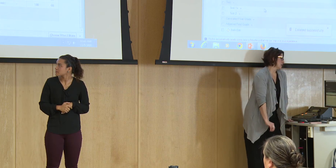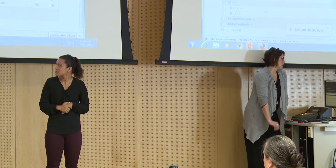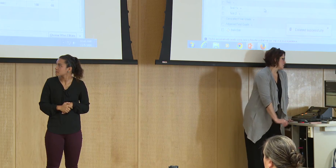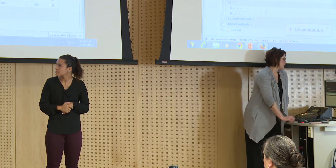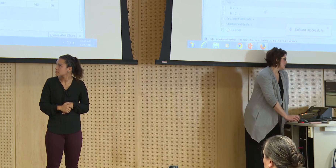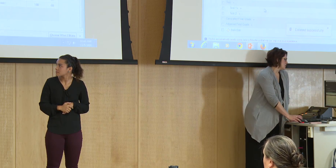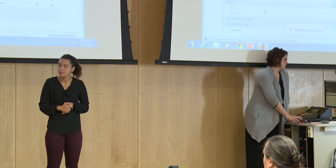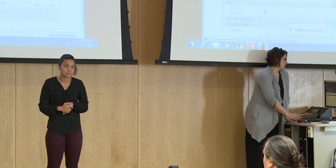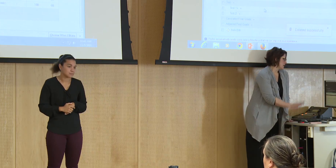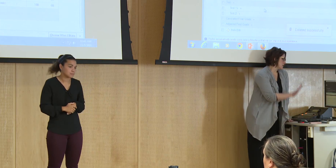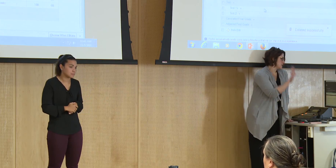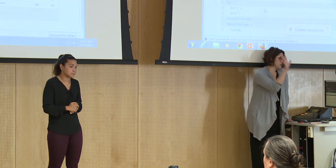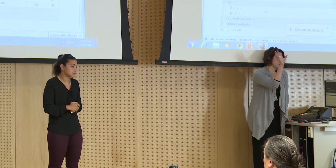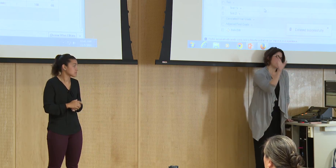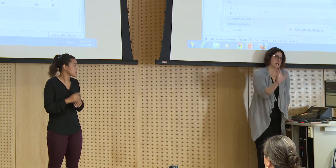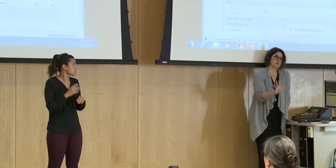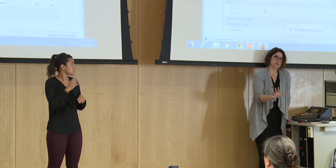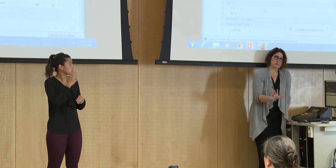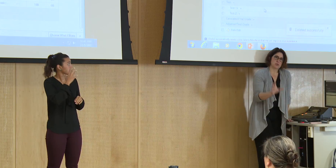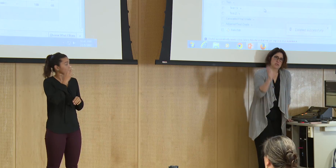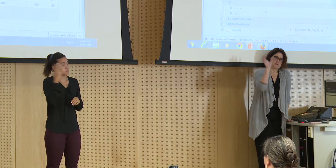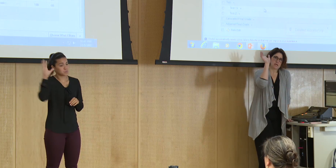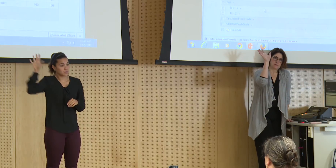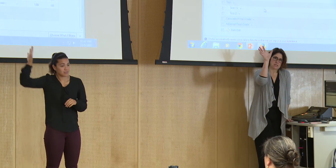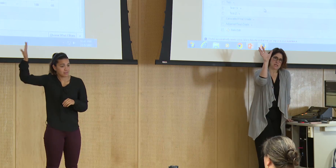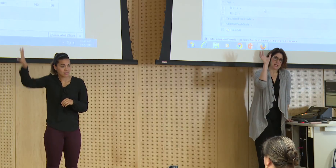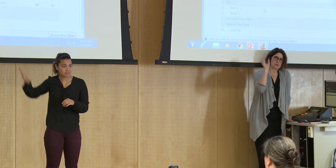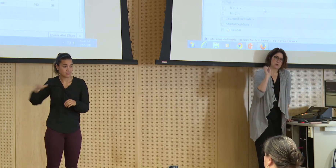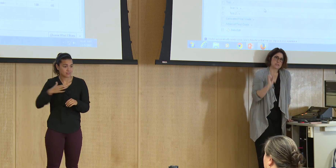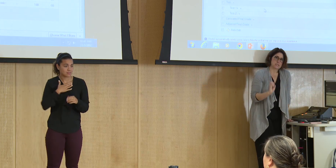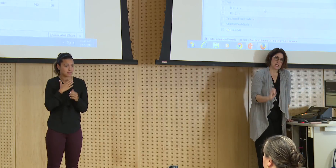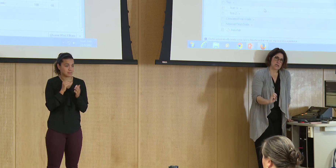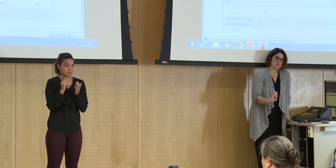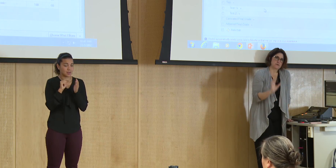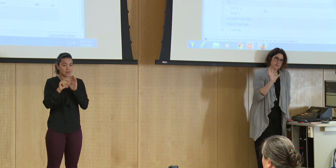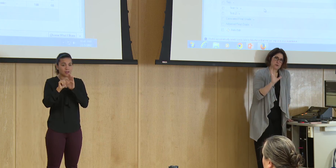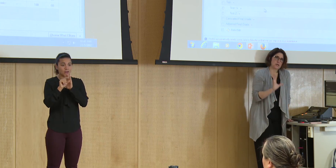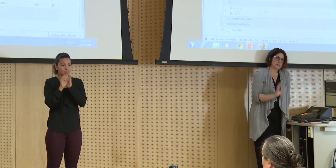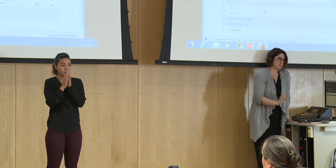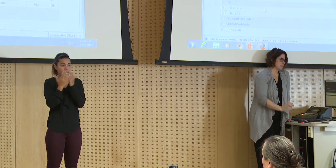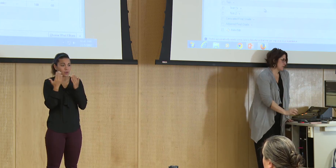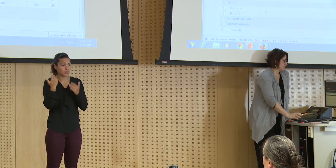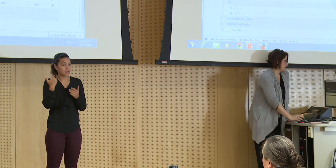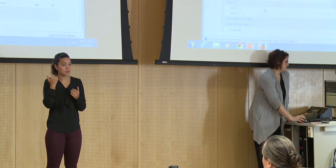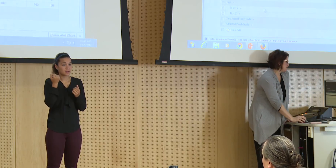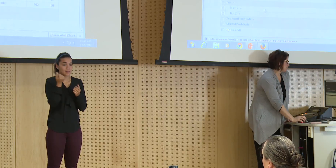So here's my Gradebook. I've got my categories, and I have a few items set up.